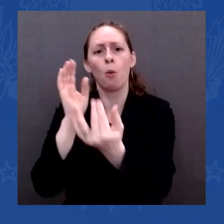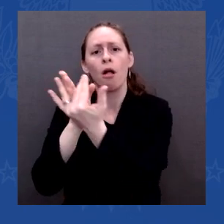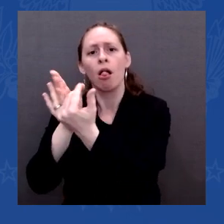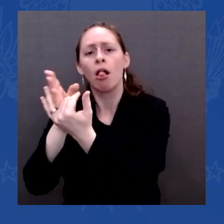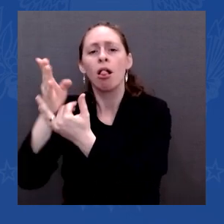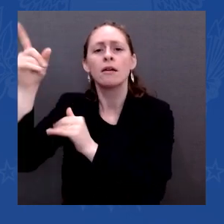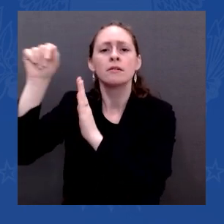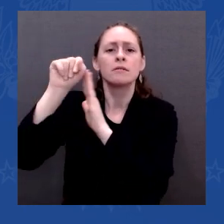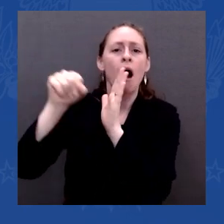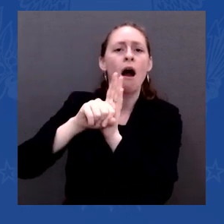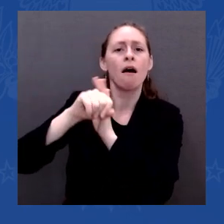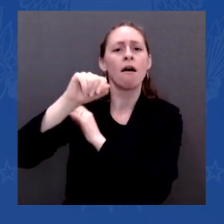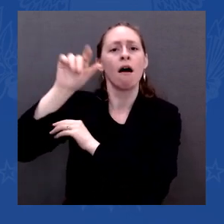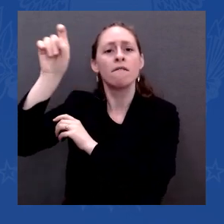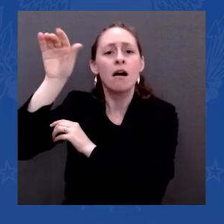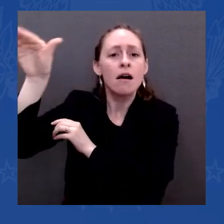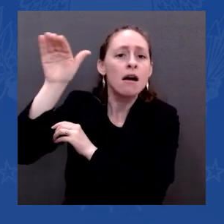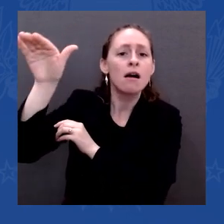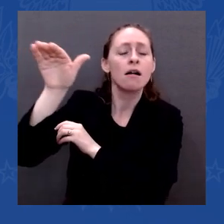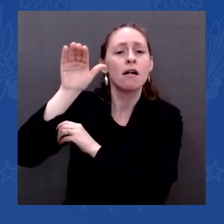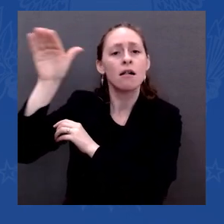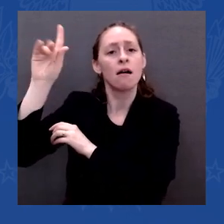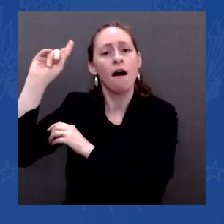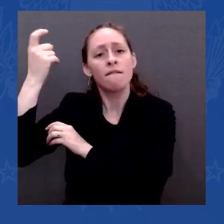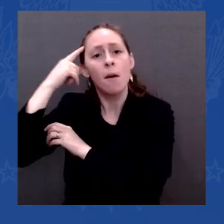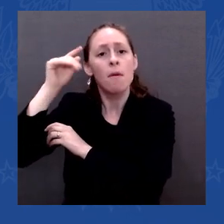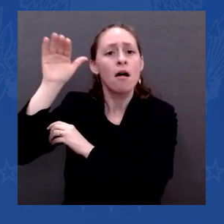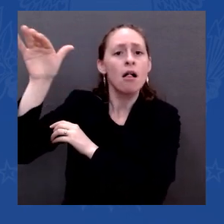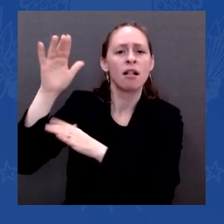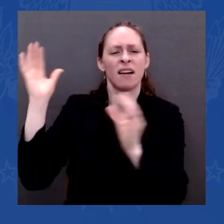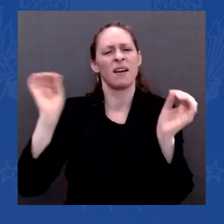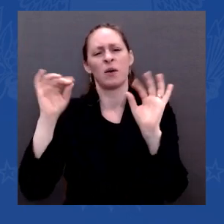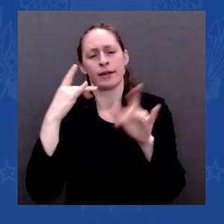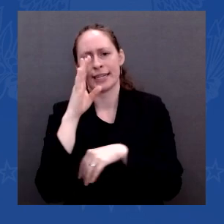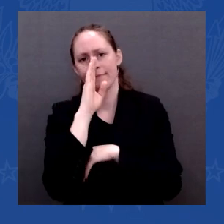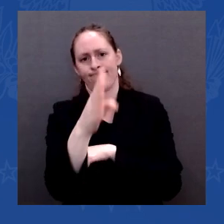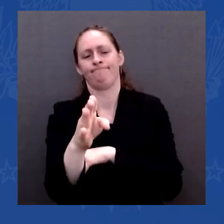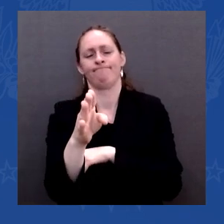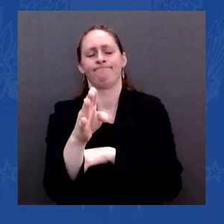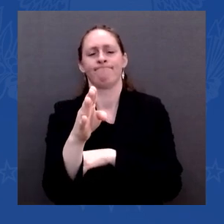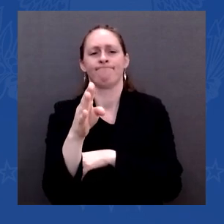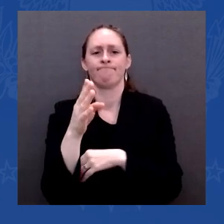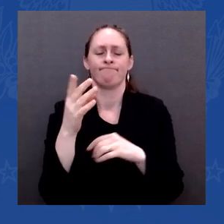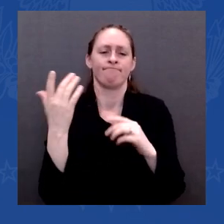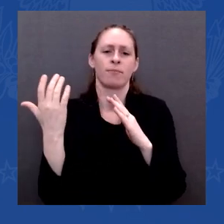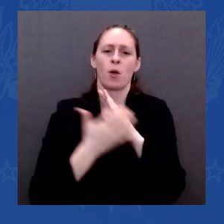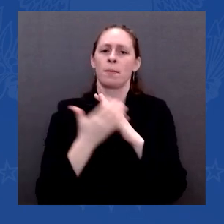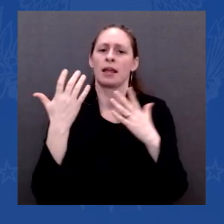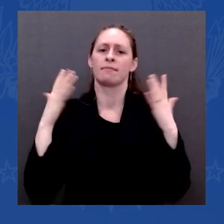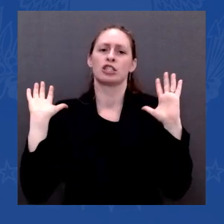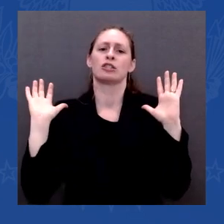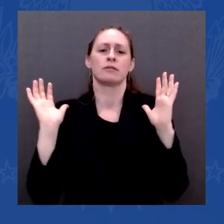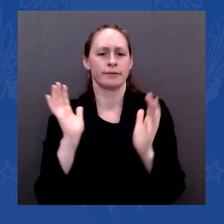A major part of the Rescue Plan was the $350 billion we allocated to state and local budgets.